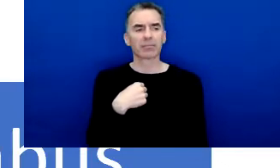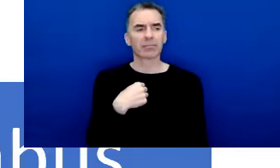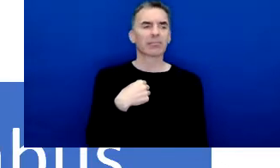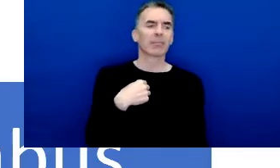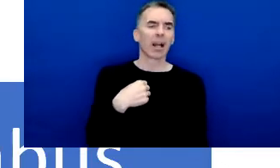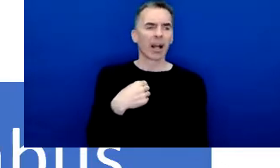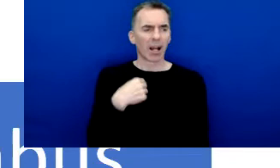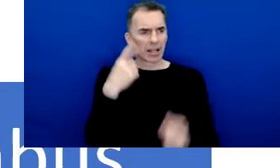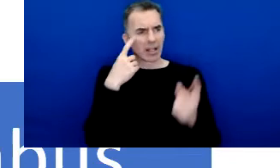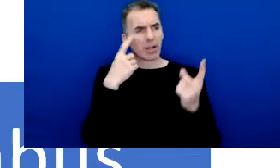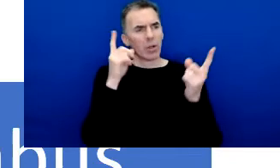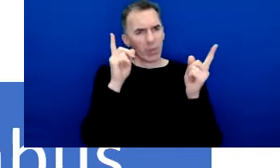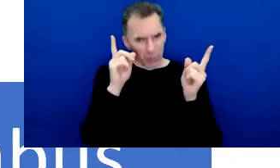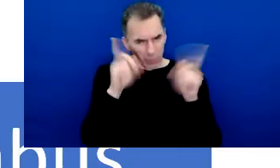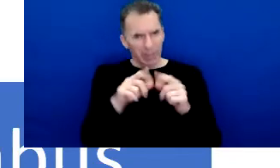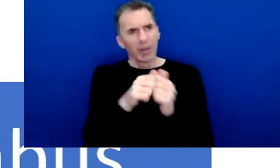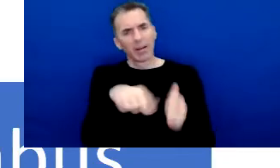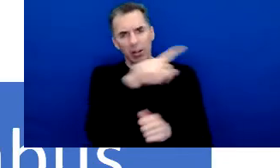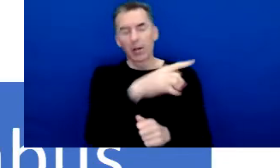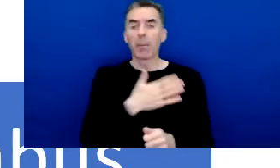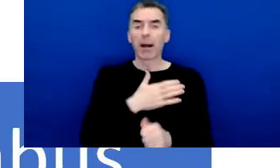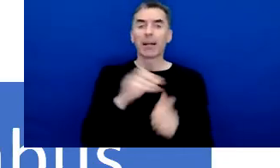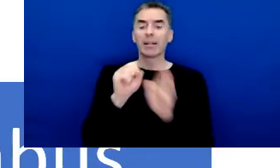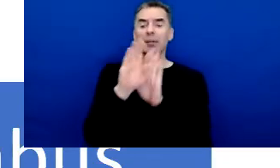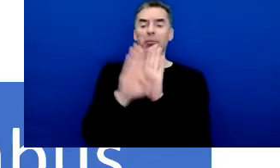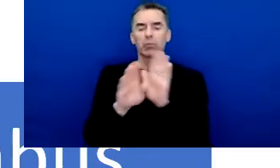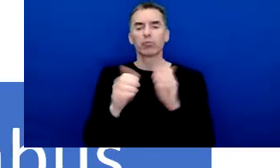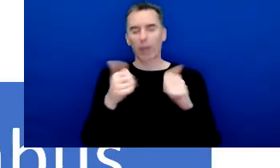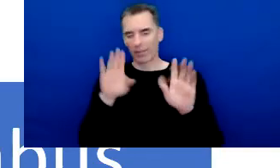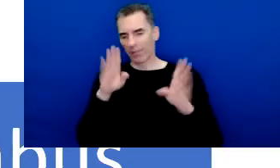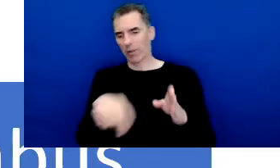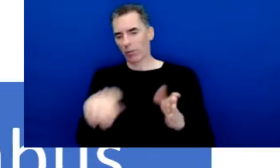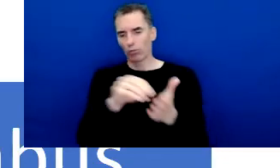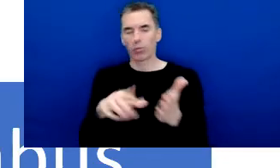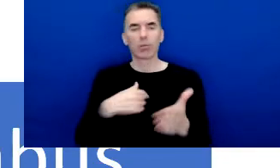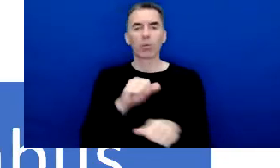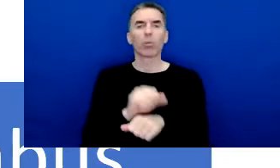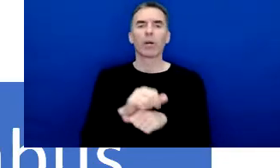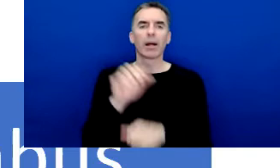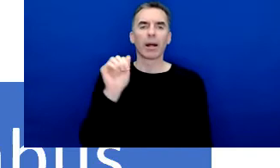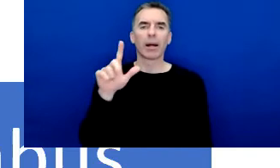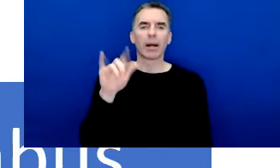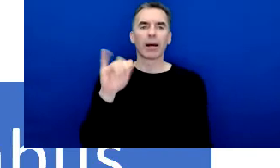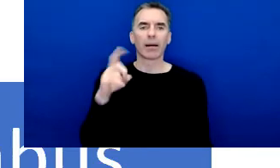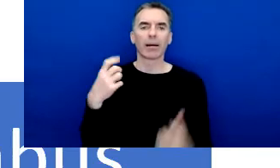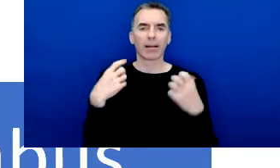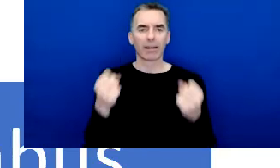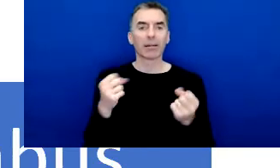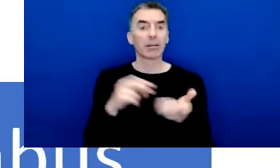I do try to make my syllabus student centered. I teach in the Allied Health Department, which means I teach the people who are going to take care of you.